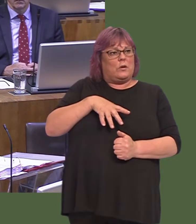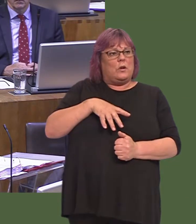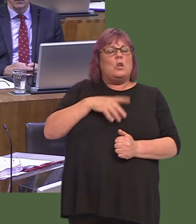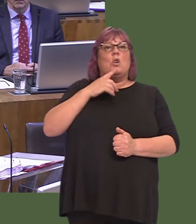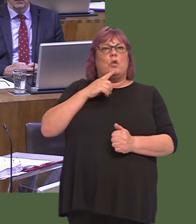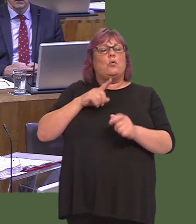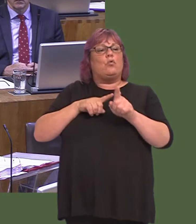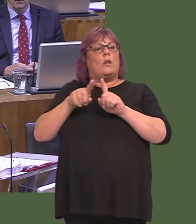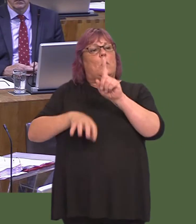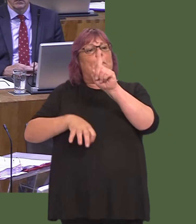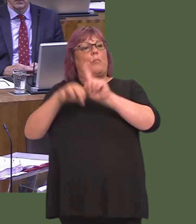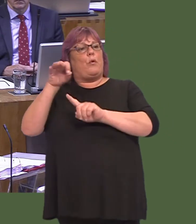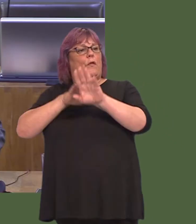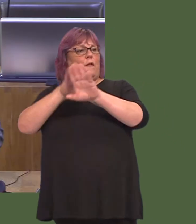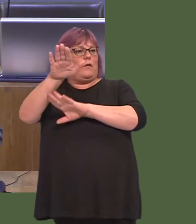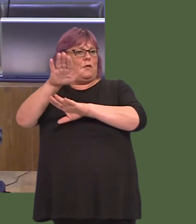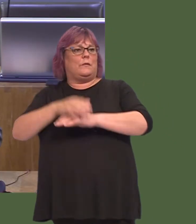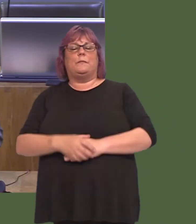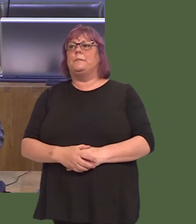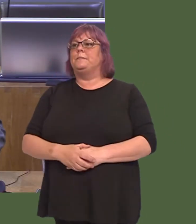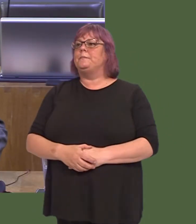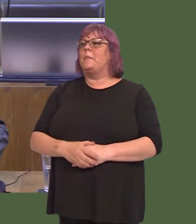there is further de-escalation in the months to come.